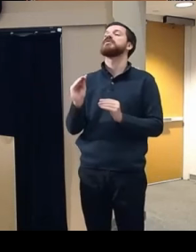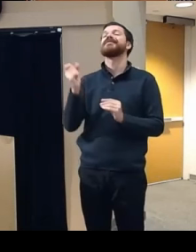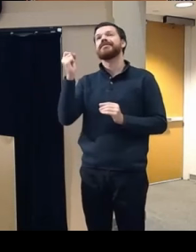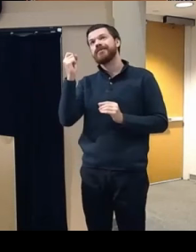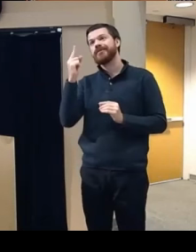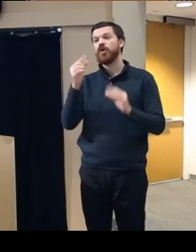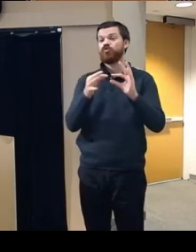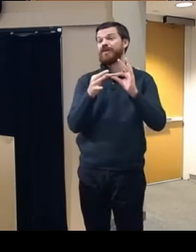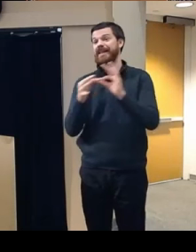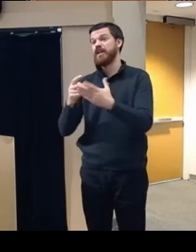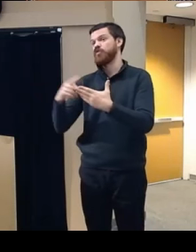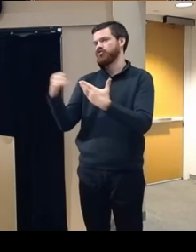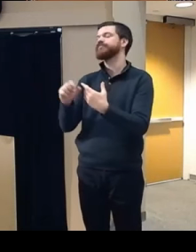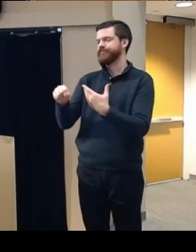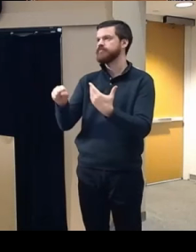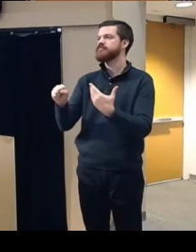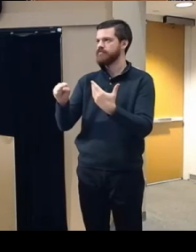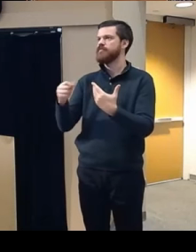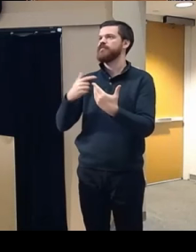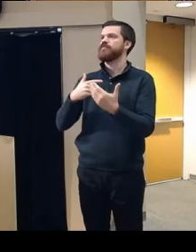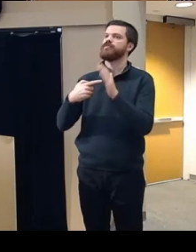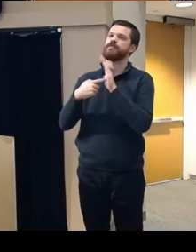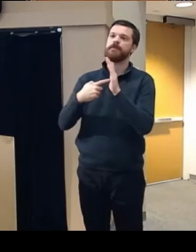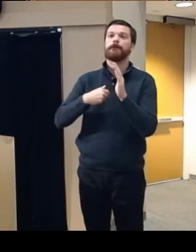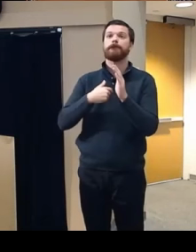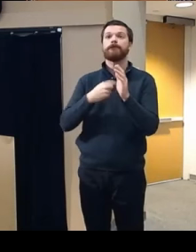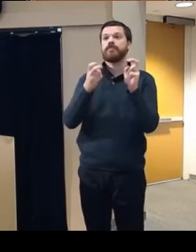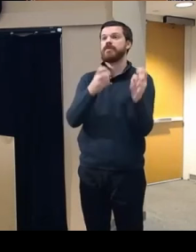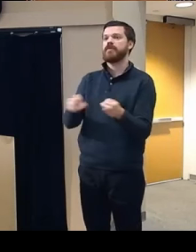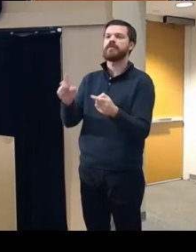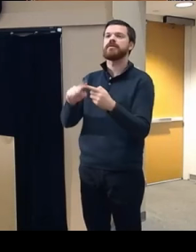of related projects like we have we're moving toward the standardized Stanley Brown safety